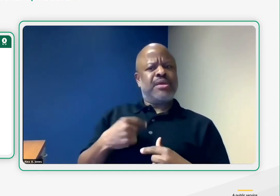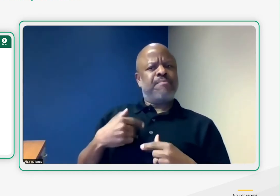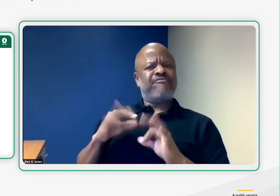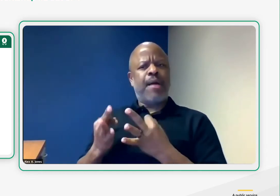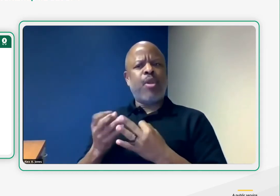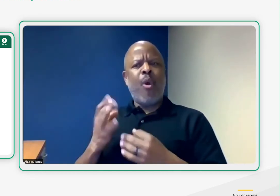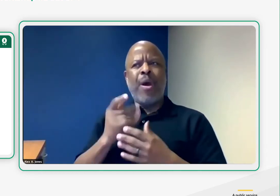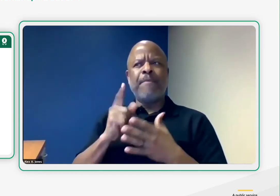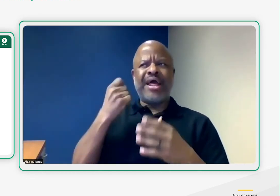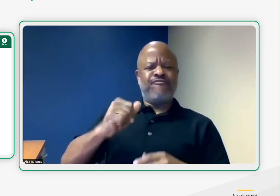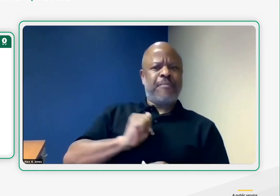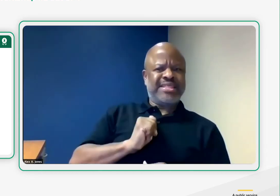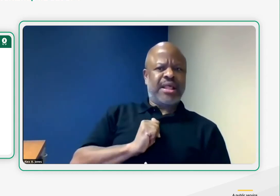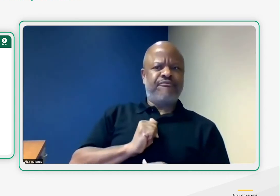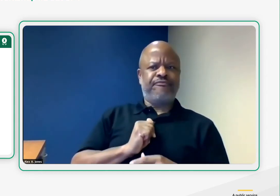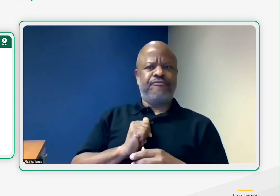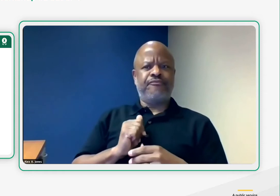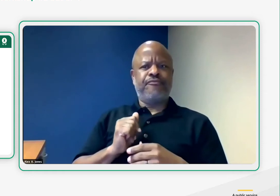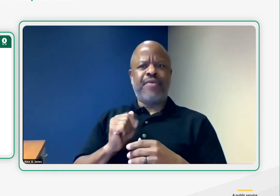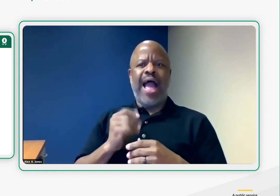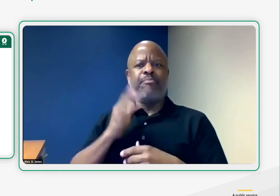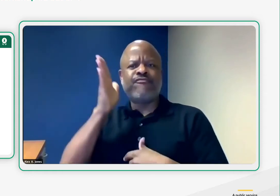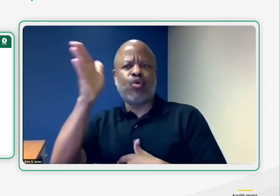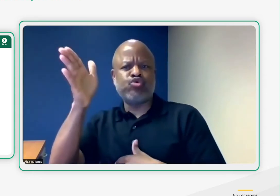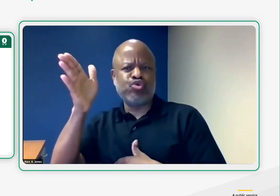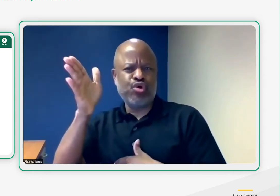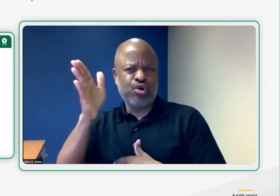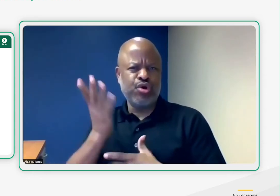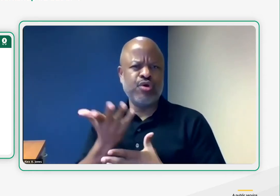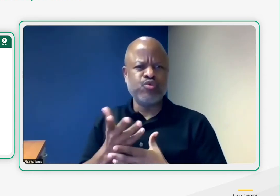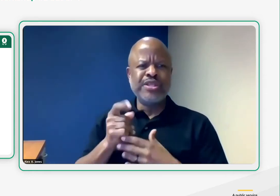And oftentimes we don't think about our family, our future, or how to impact others.